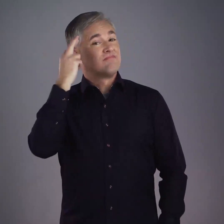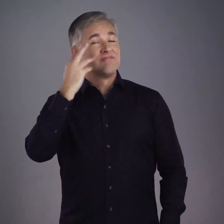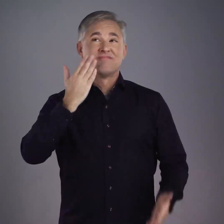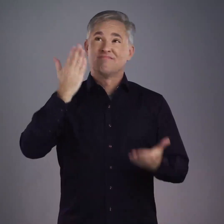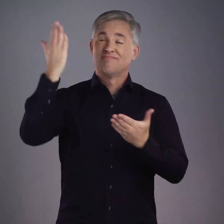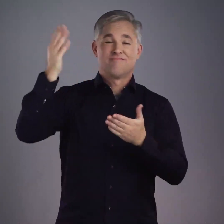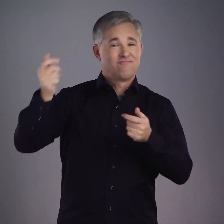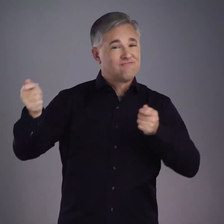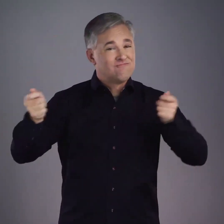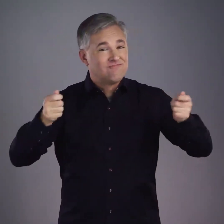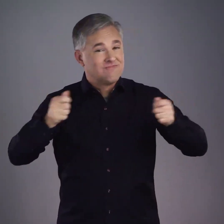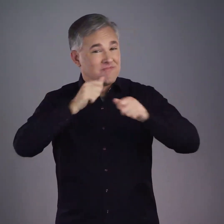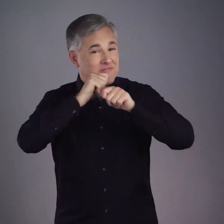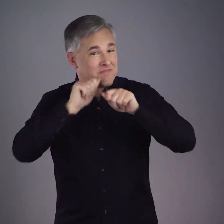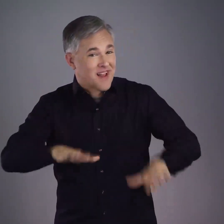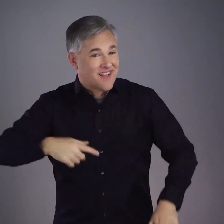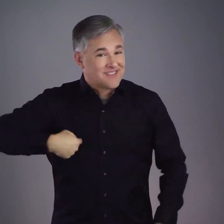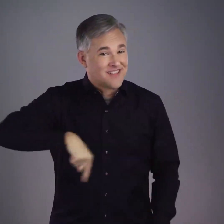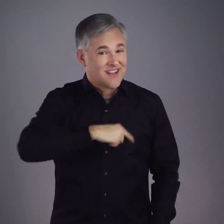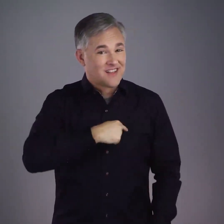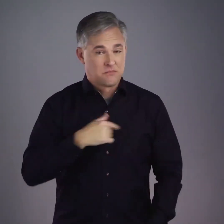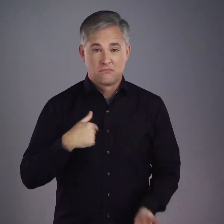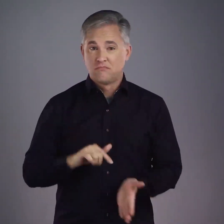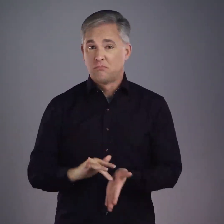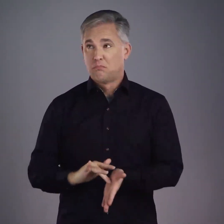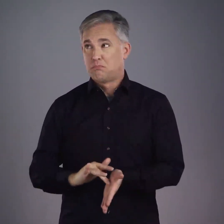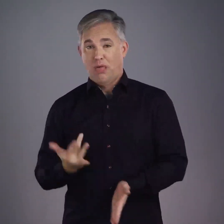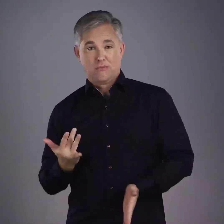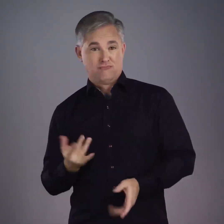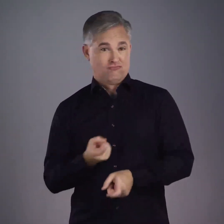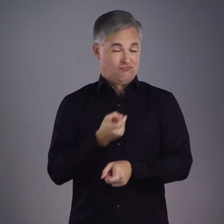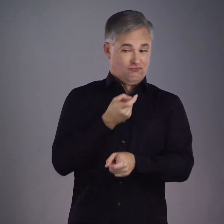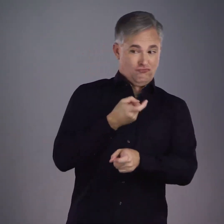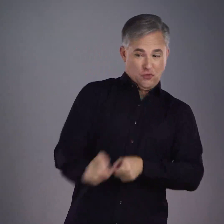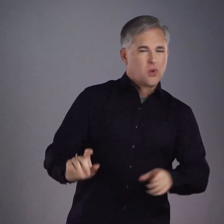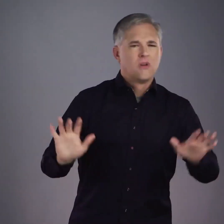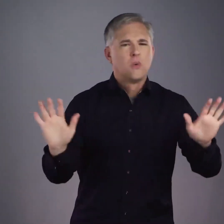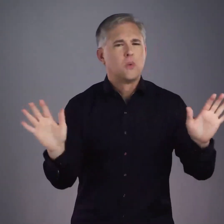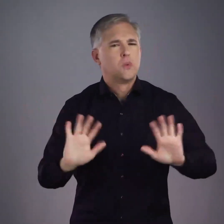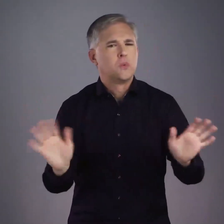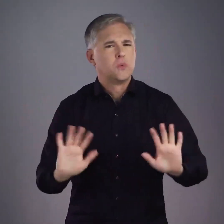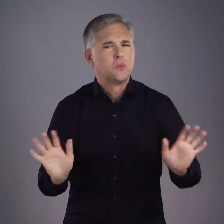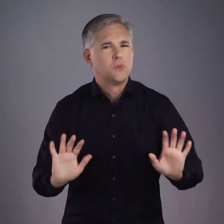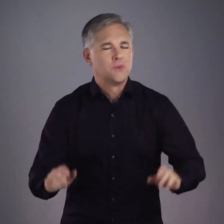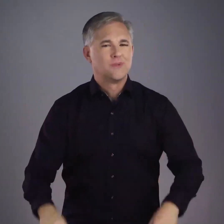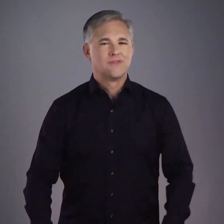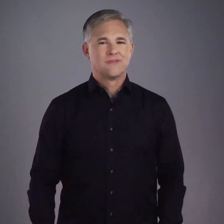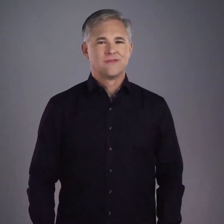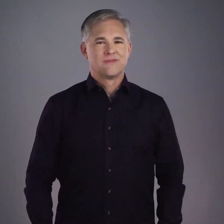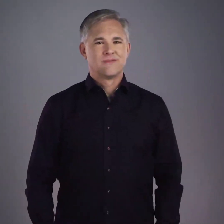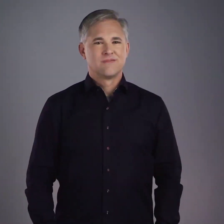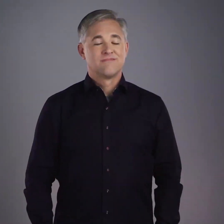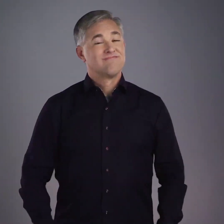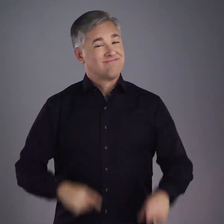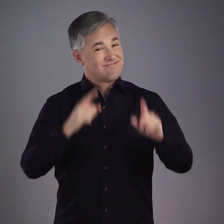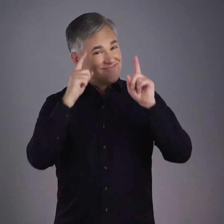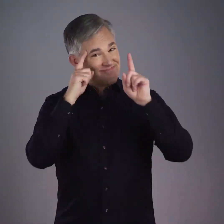This to the end that our great blessings may never spoil us; that we shall forever live in thankful contemplation